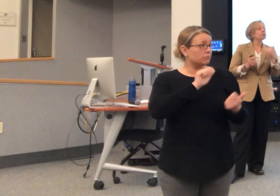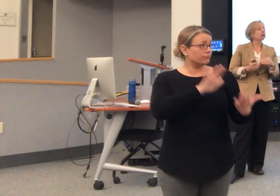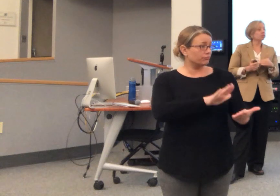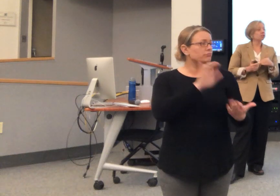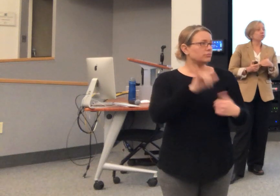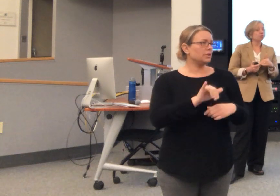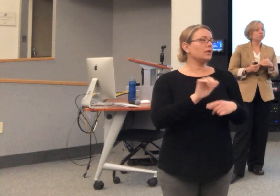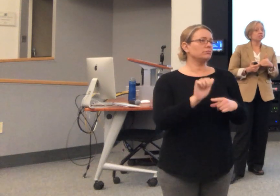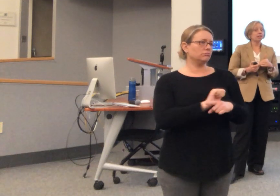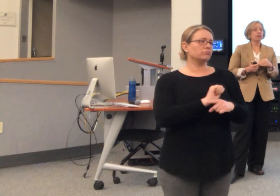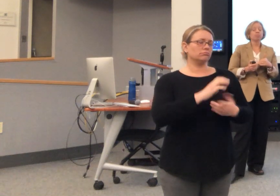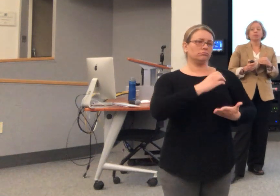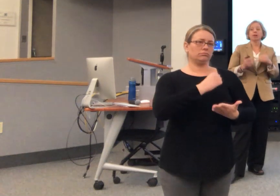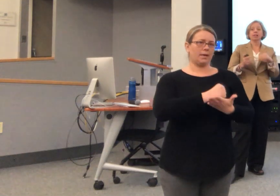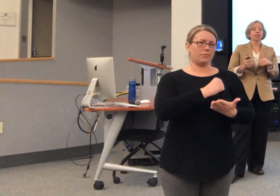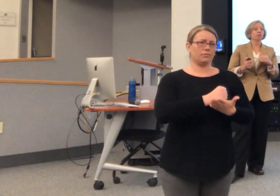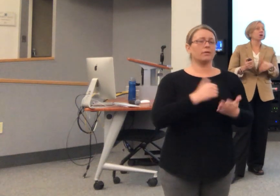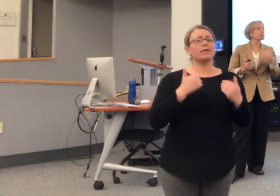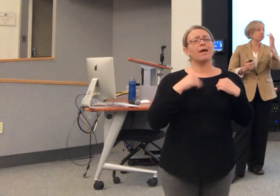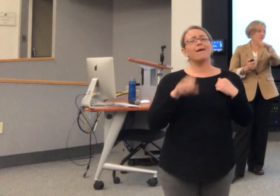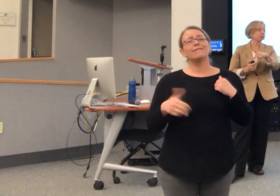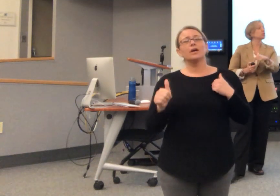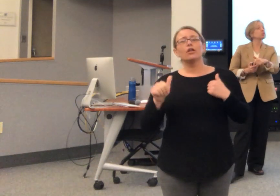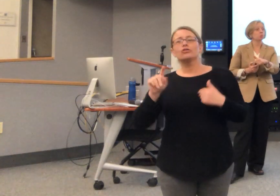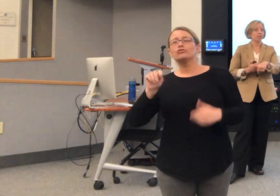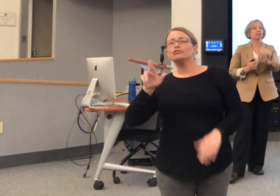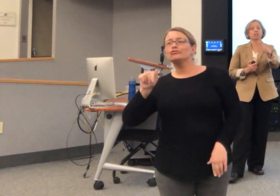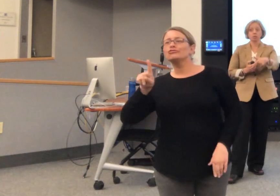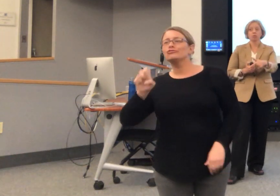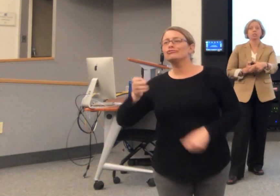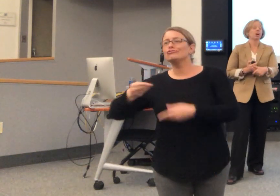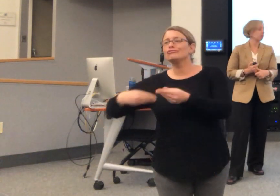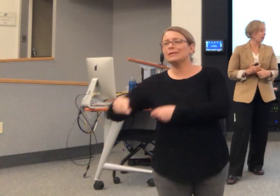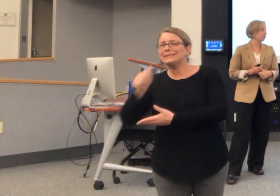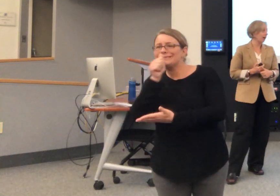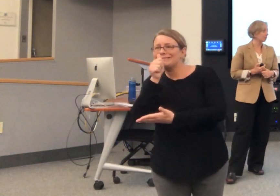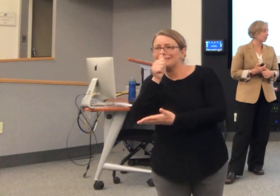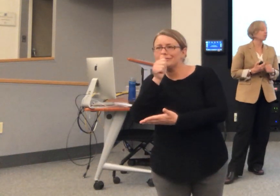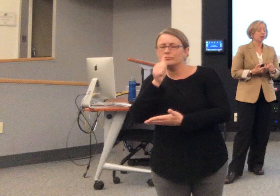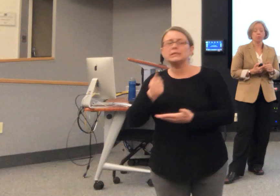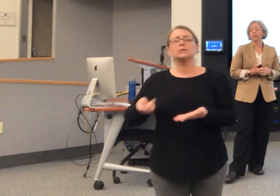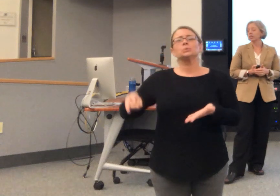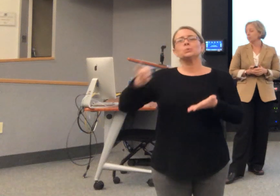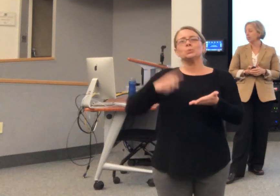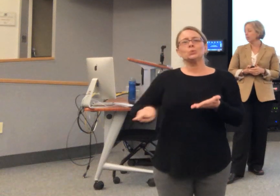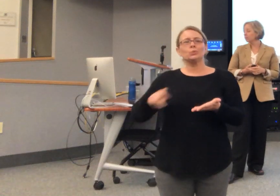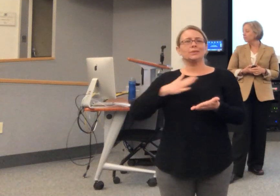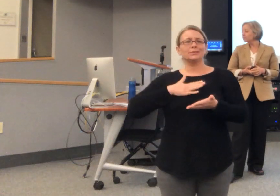I'm not gonna cover those today, but my colleague, Robert, is coming in two weeks and he will be talking about that when he comes here.